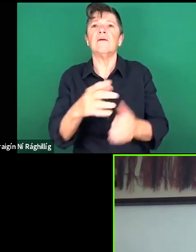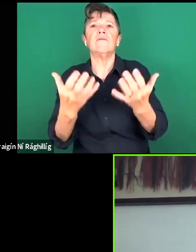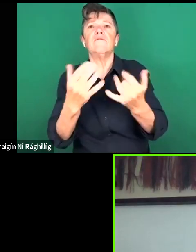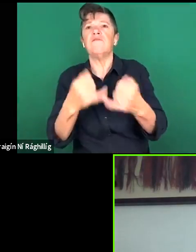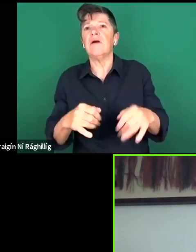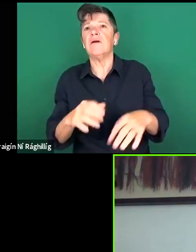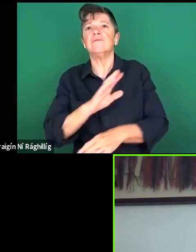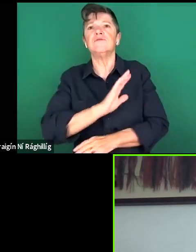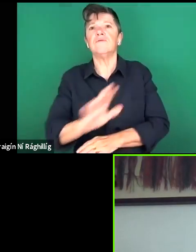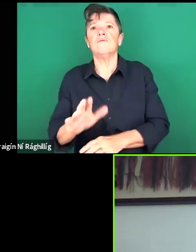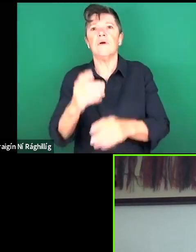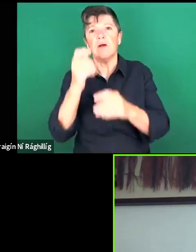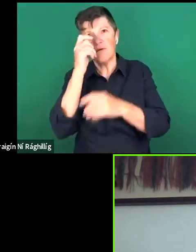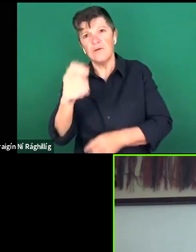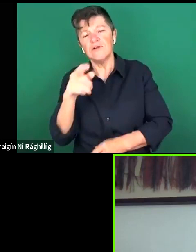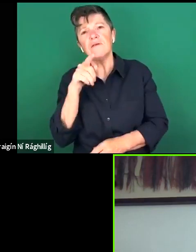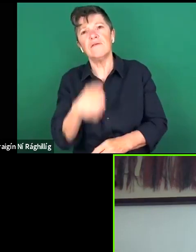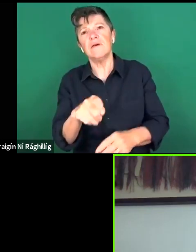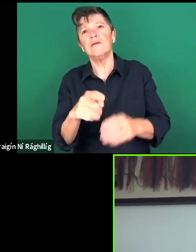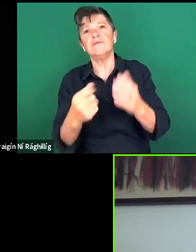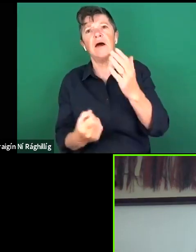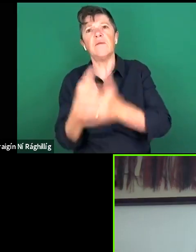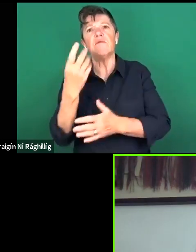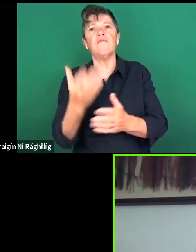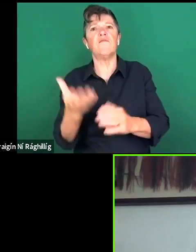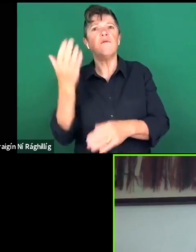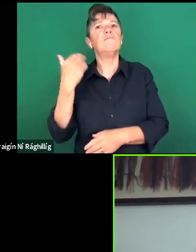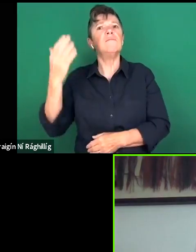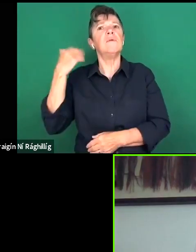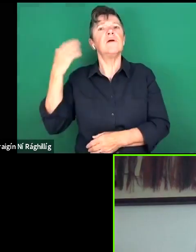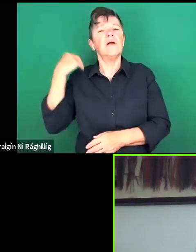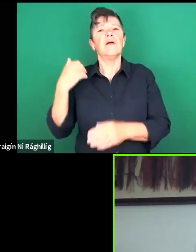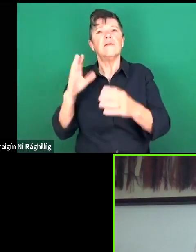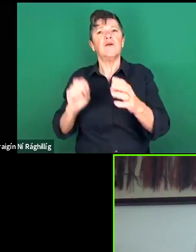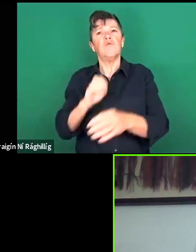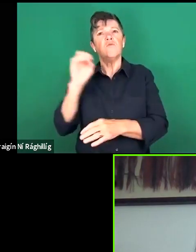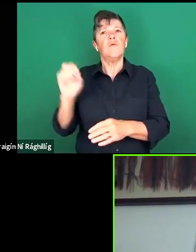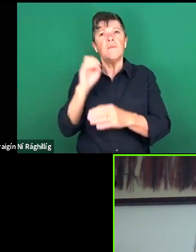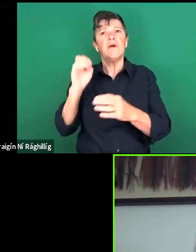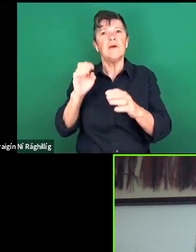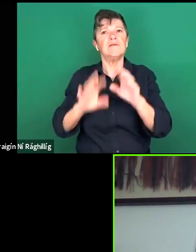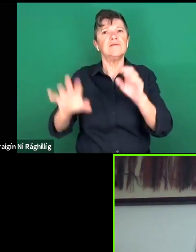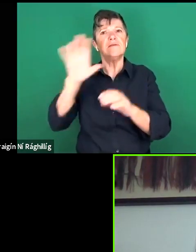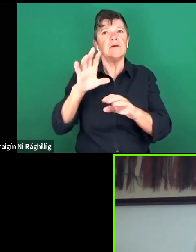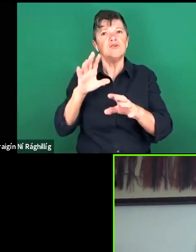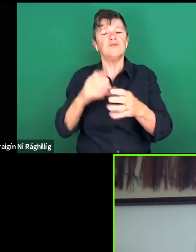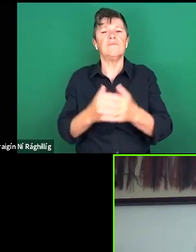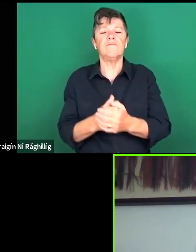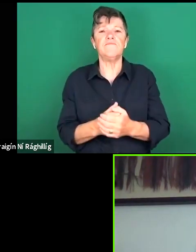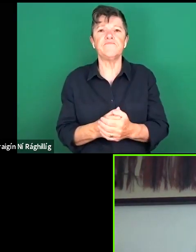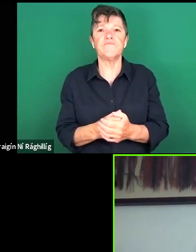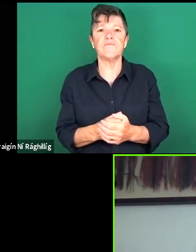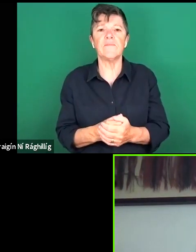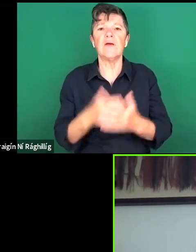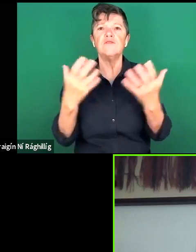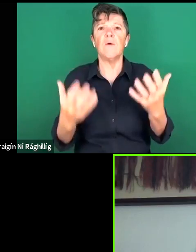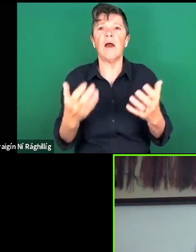from - - - a lot has happened in the world since the colonial period do you think colonialism and